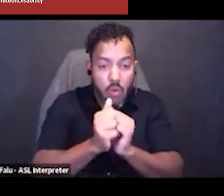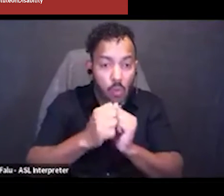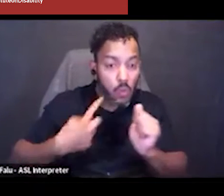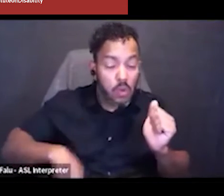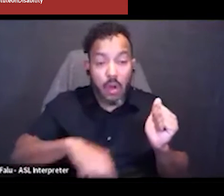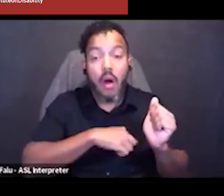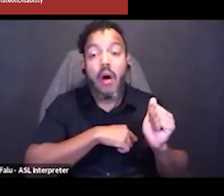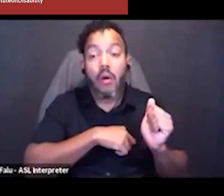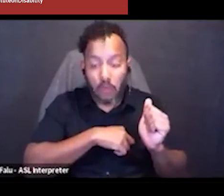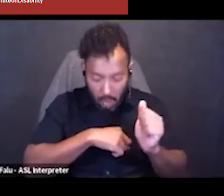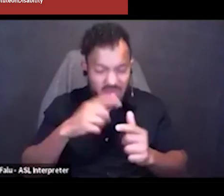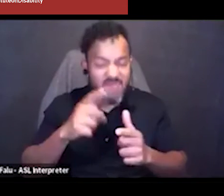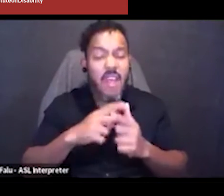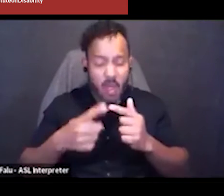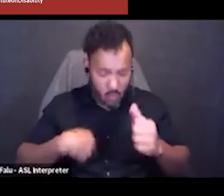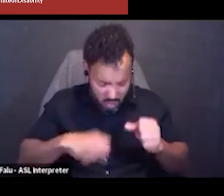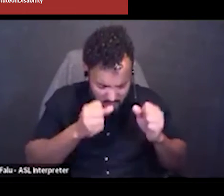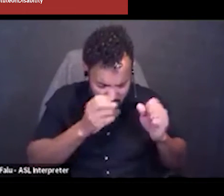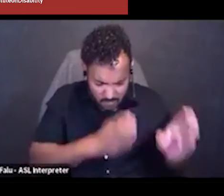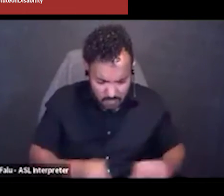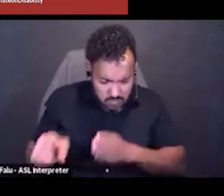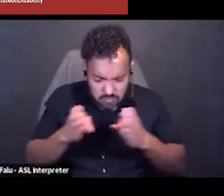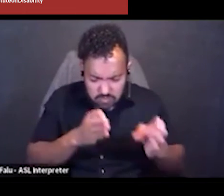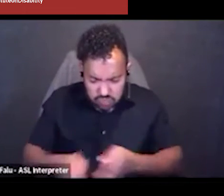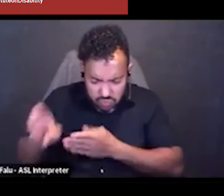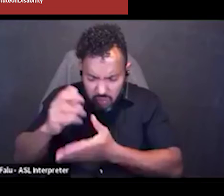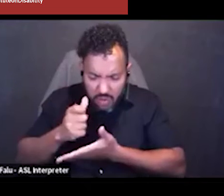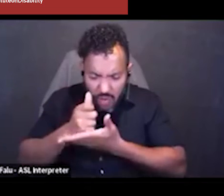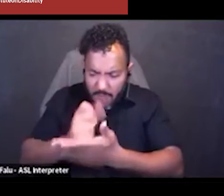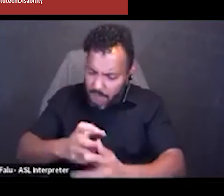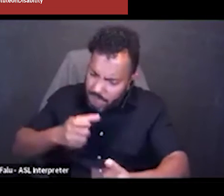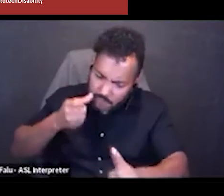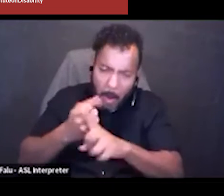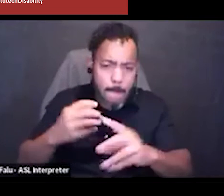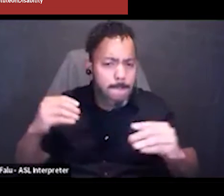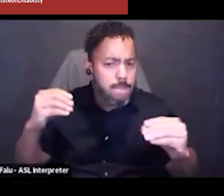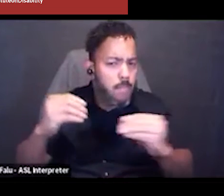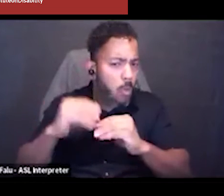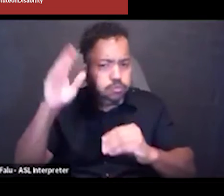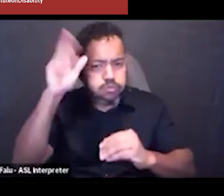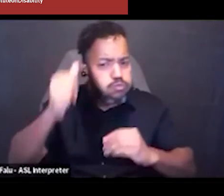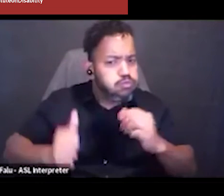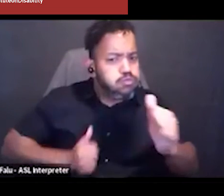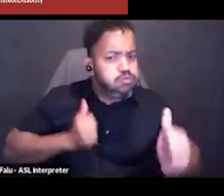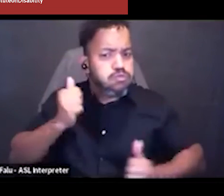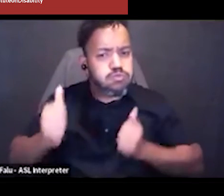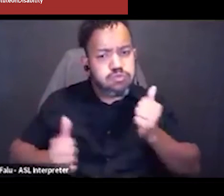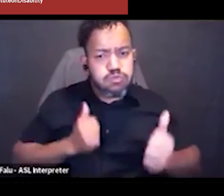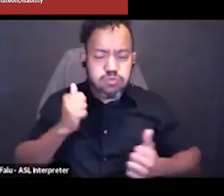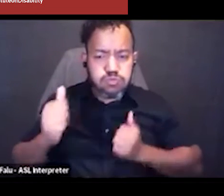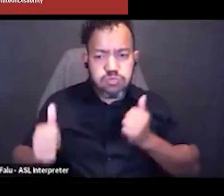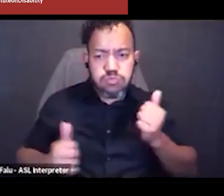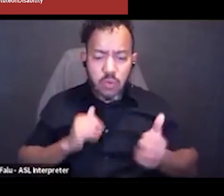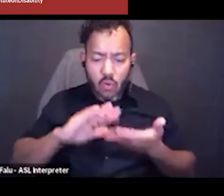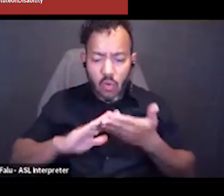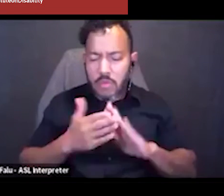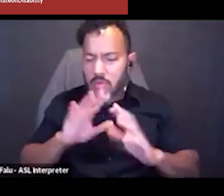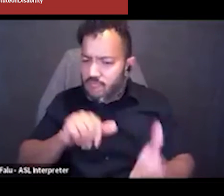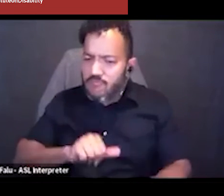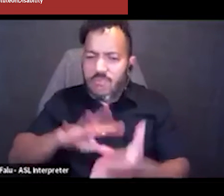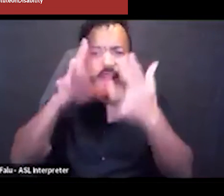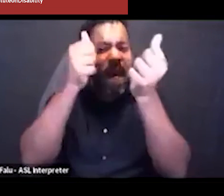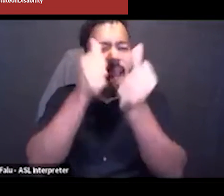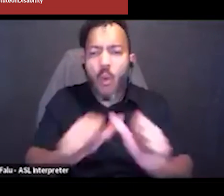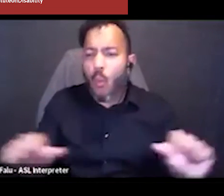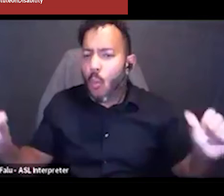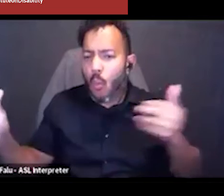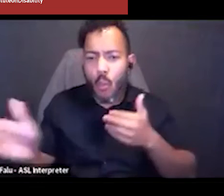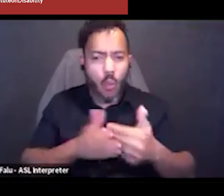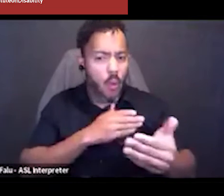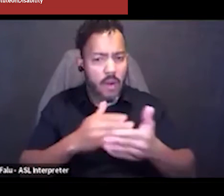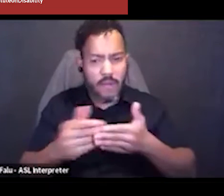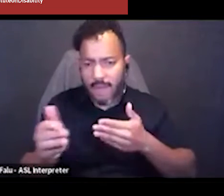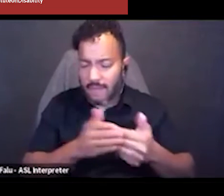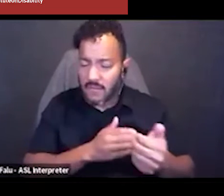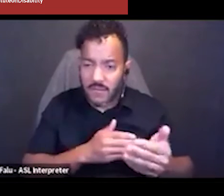more resilient community before, during and after whatever the public health disaster